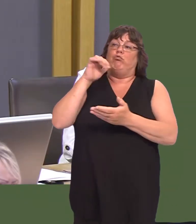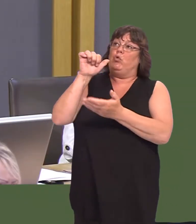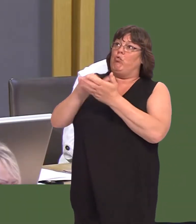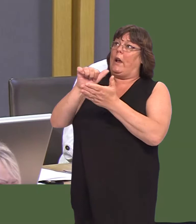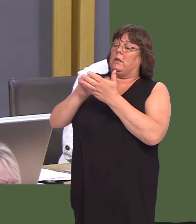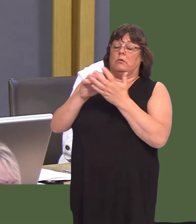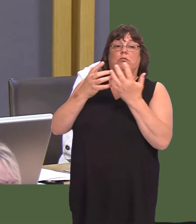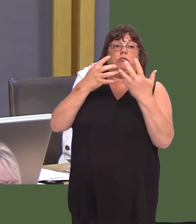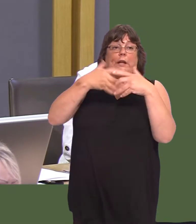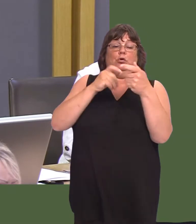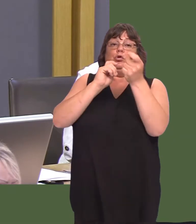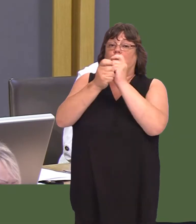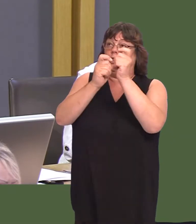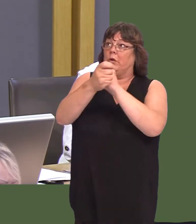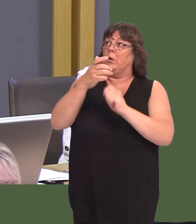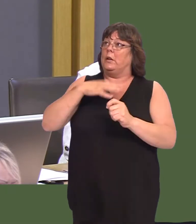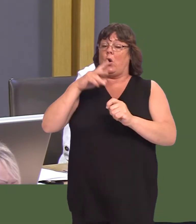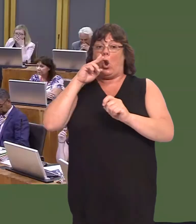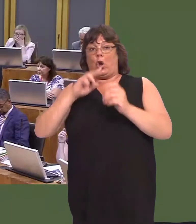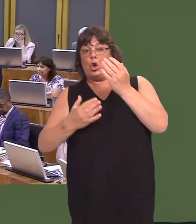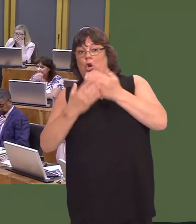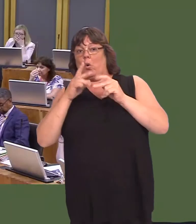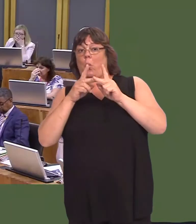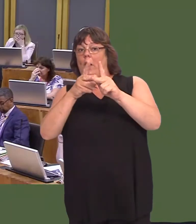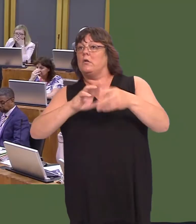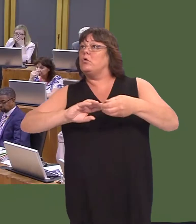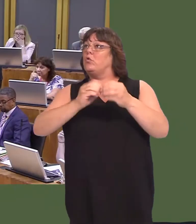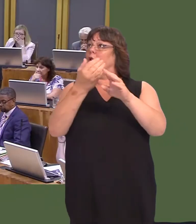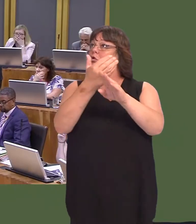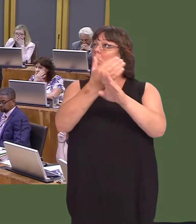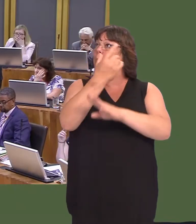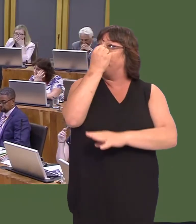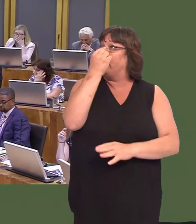He is right that we need to look at new ways of creating jobs.